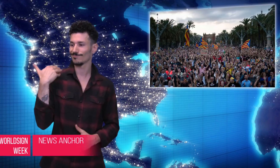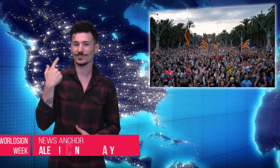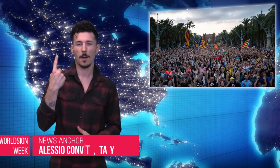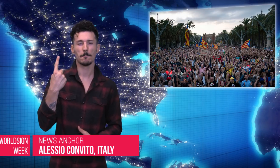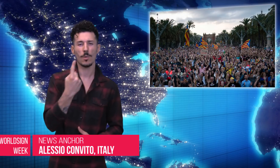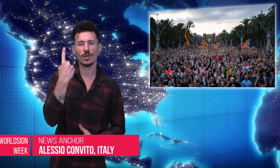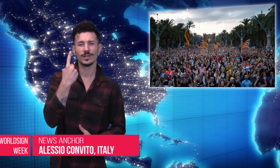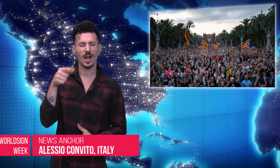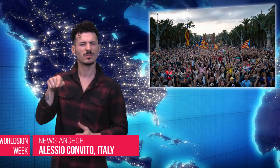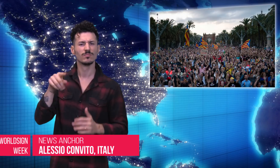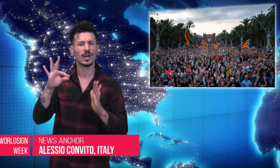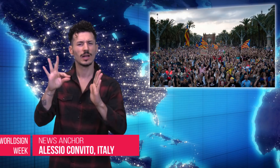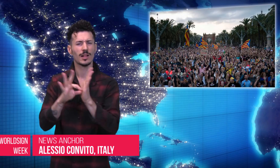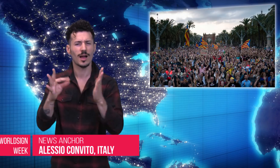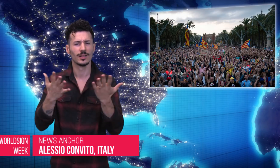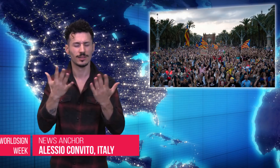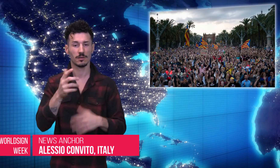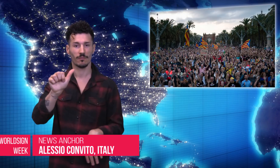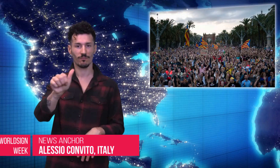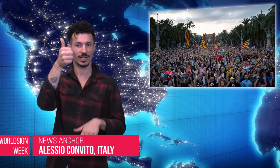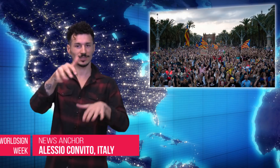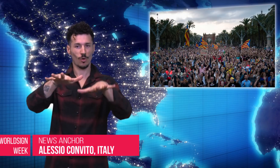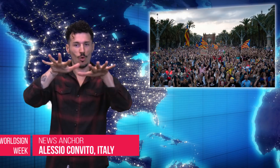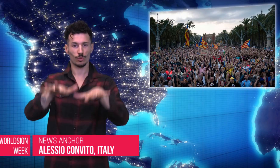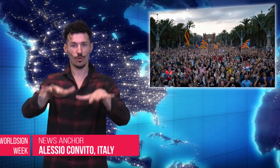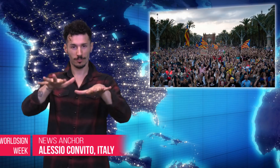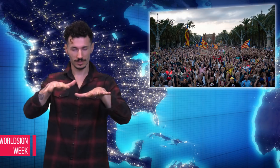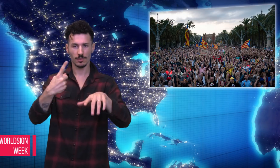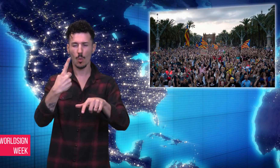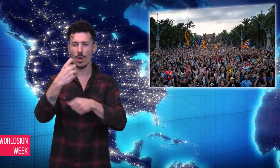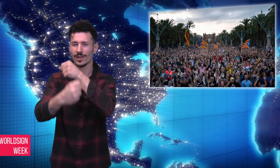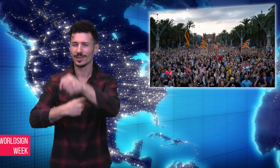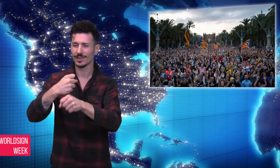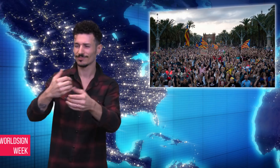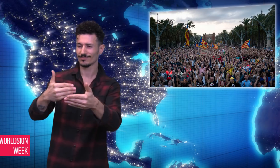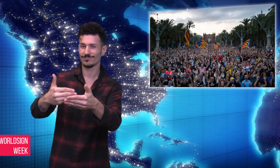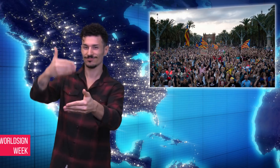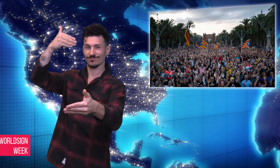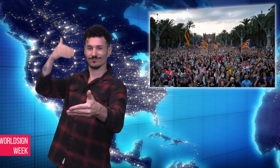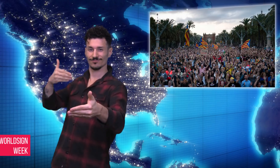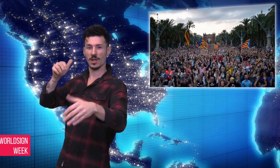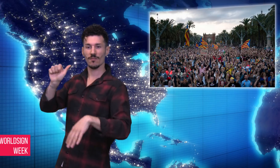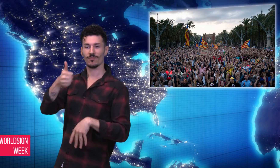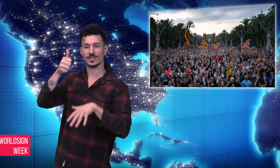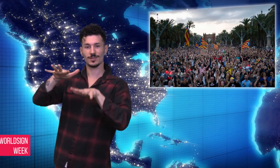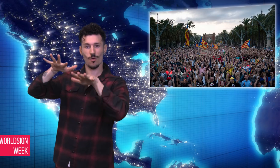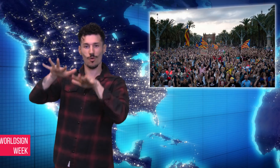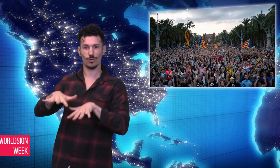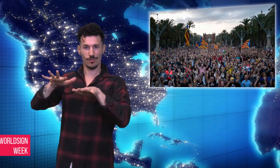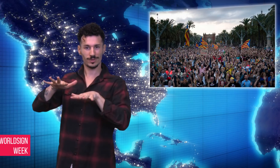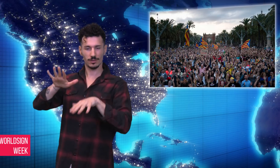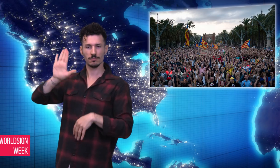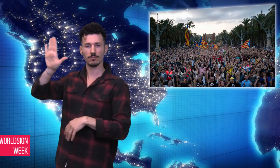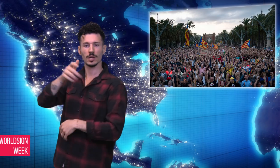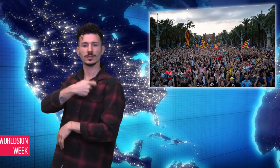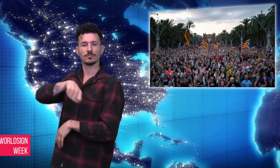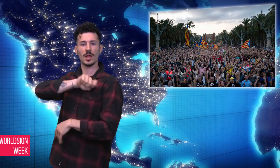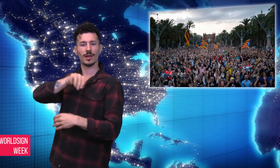Alessio: An estimated of 180,000 people protested outside the